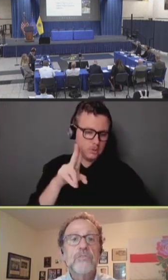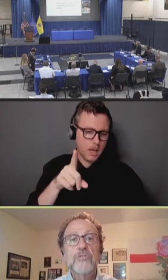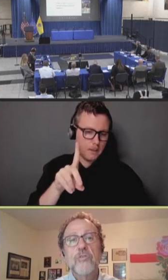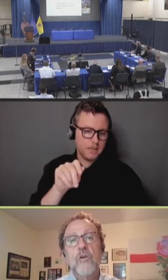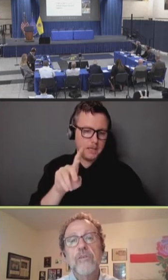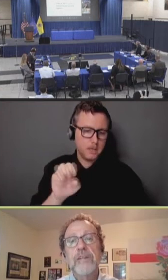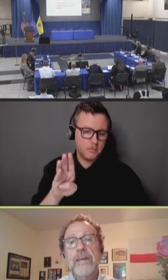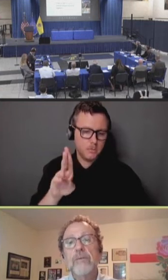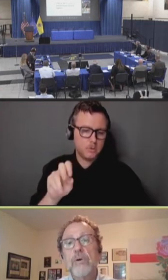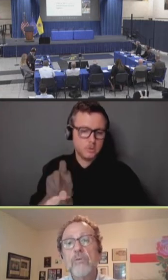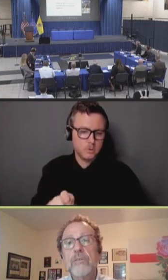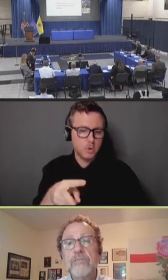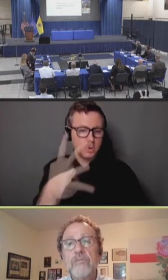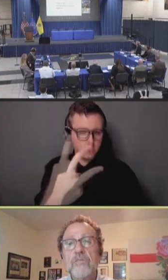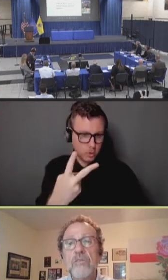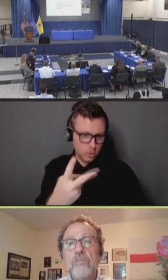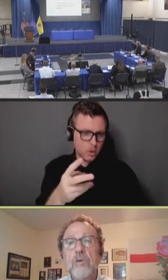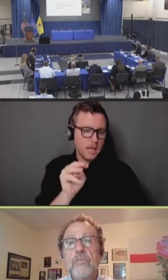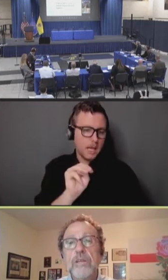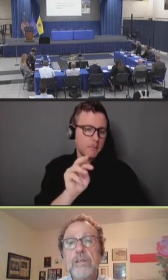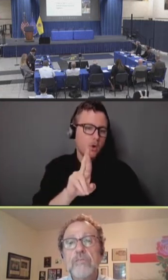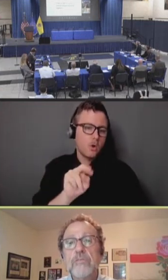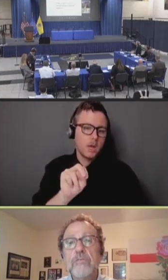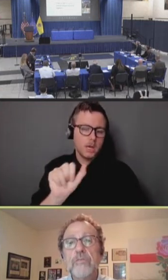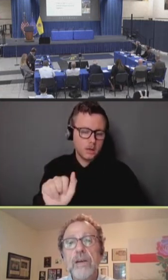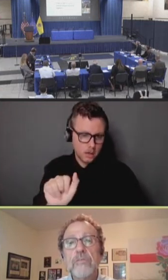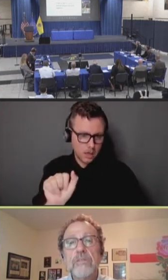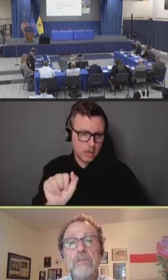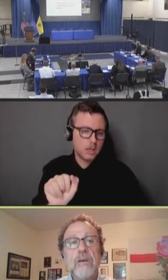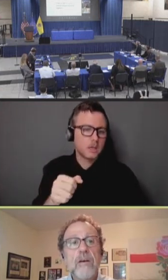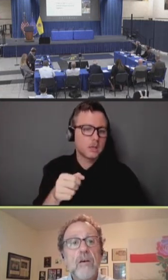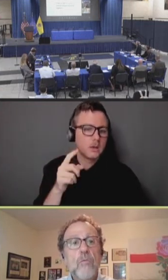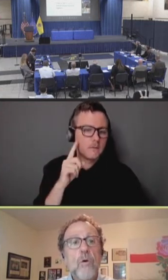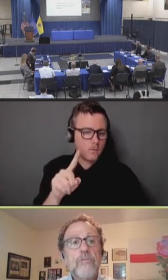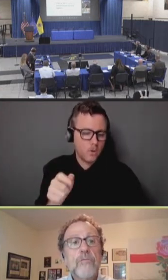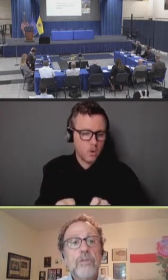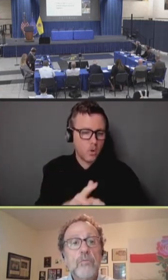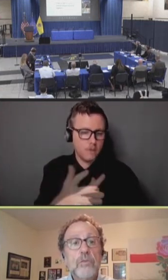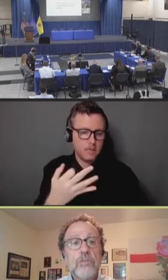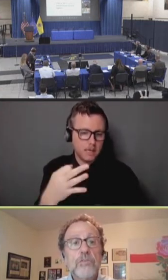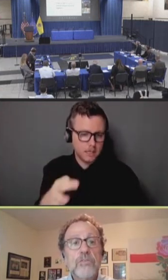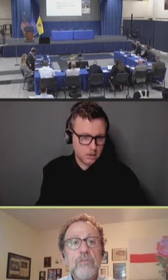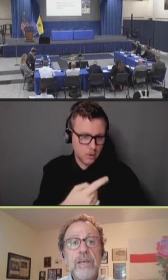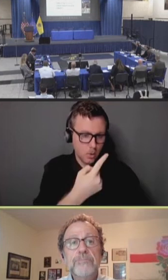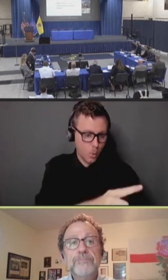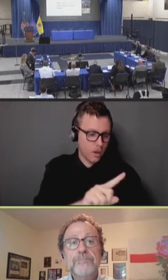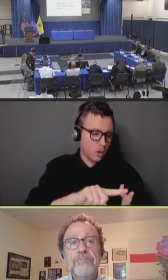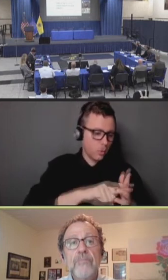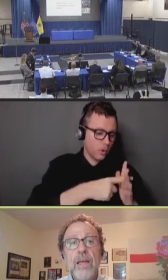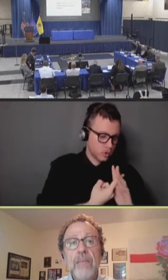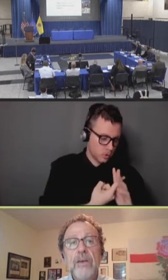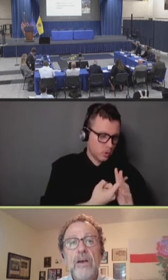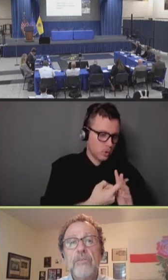messenger RNA components for SARS-CoV-2 virus. One for the original strain and the